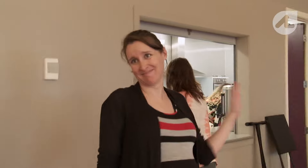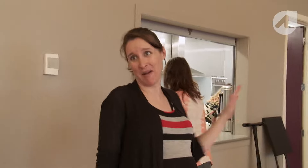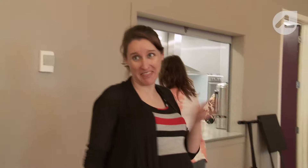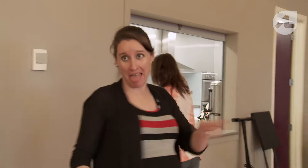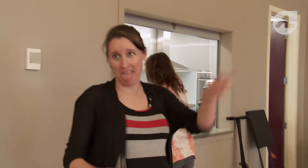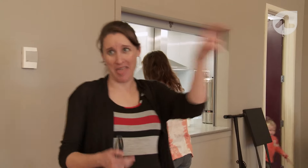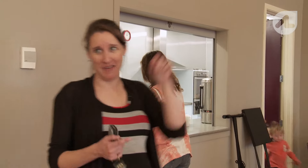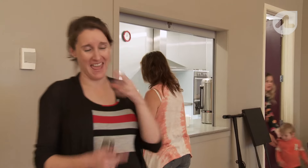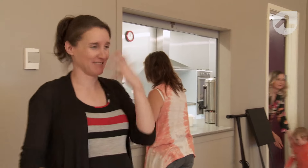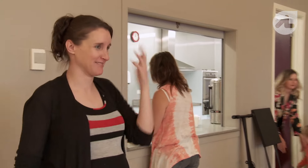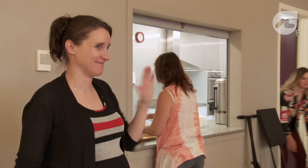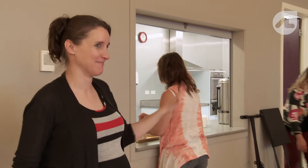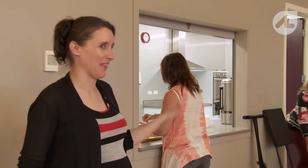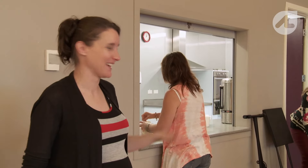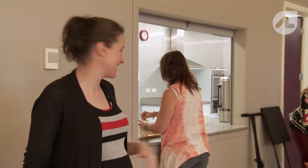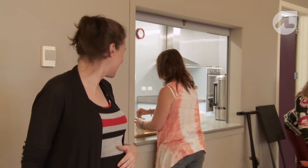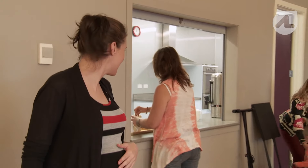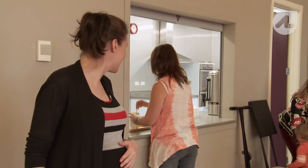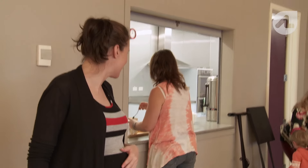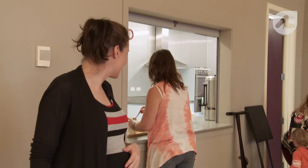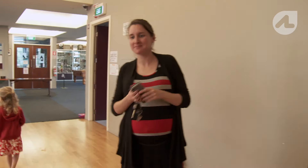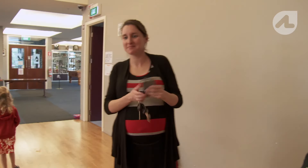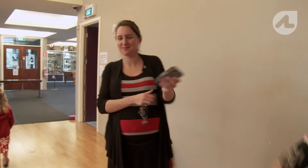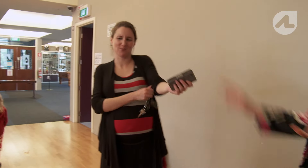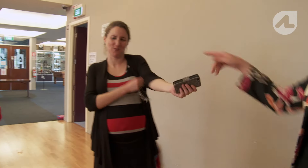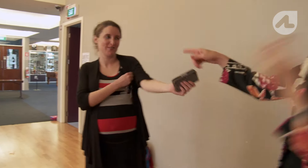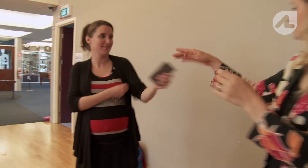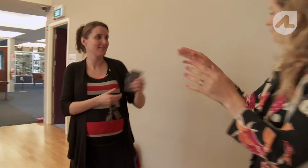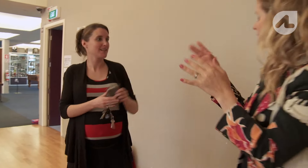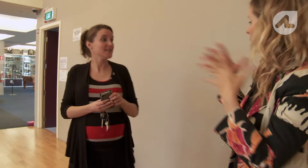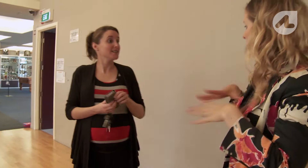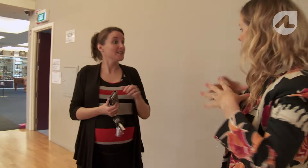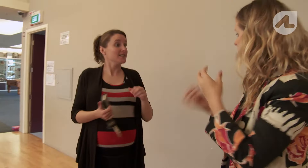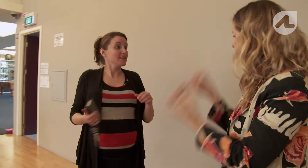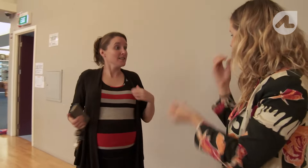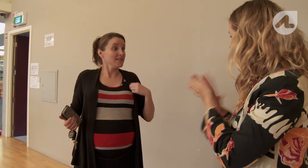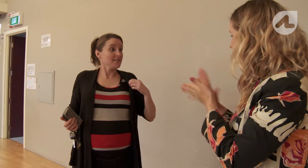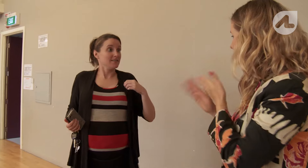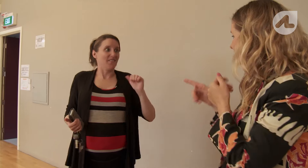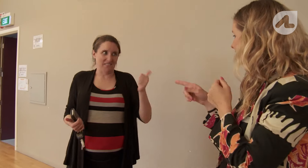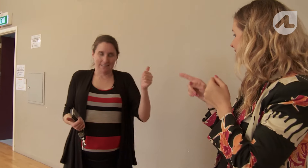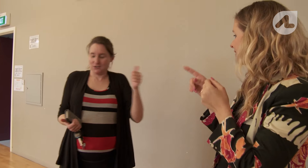Poor thing...chasing them round everywhere. So have you got all the clothes ready and all sorted out?